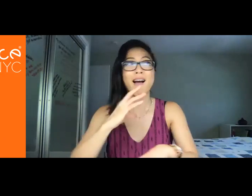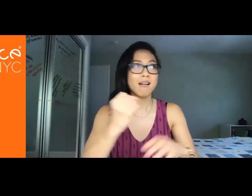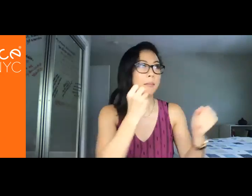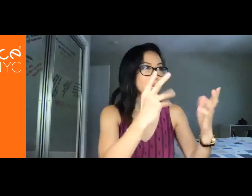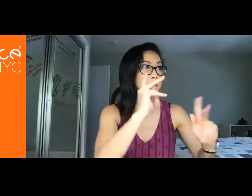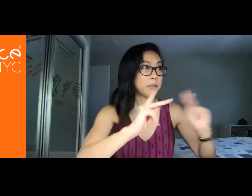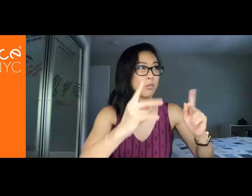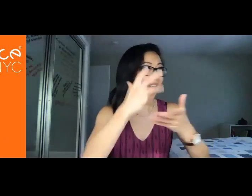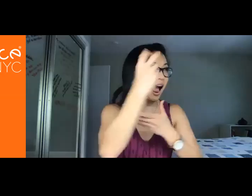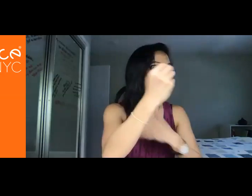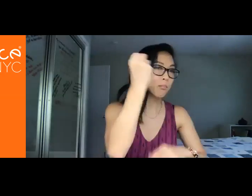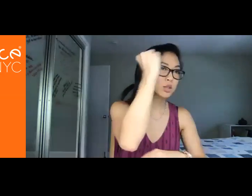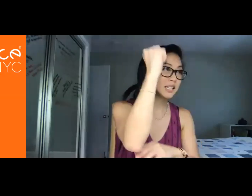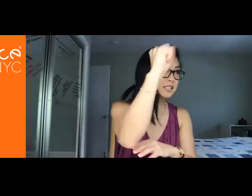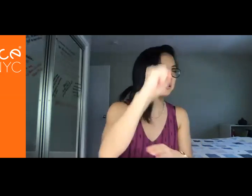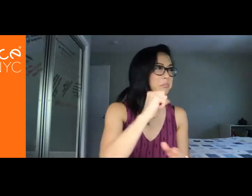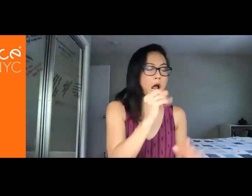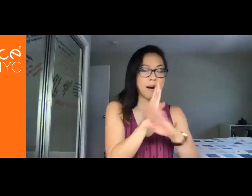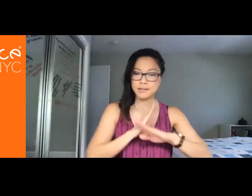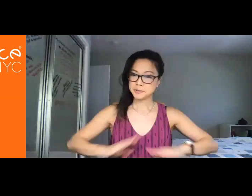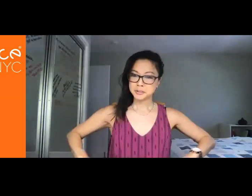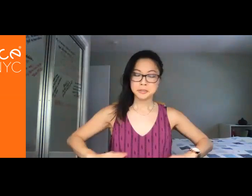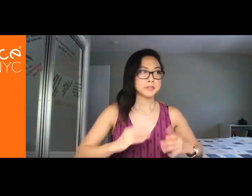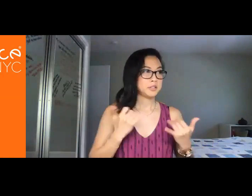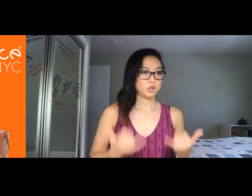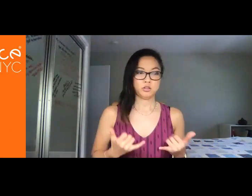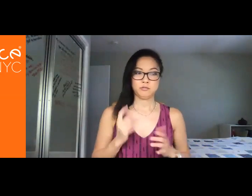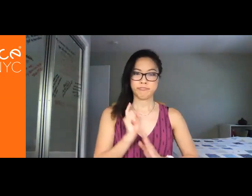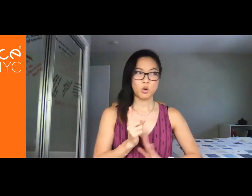not remaining silent in this moment. I appreciate our team,